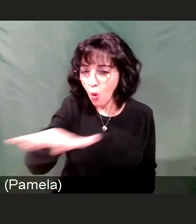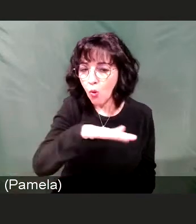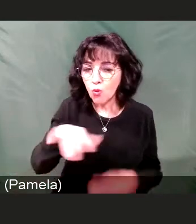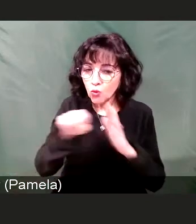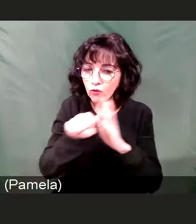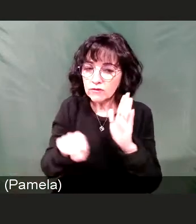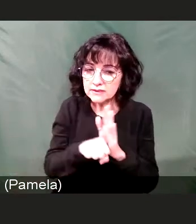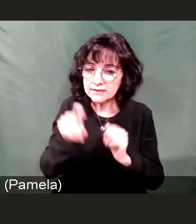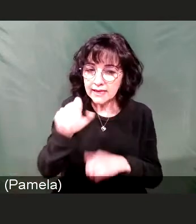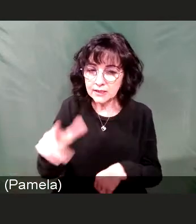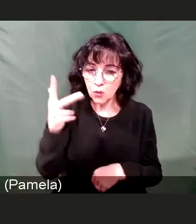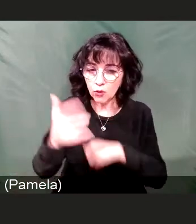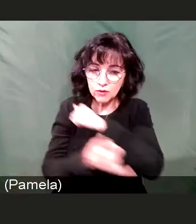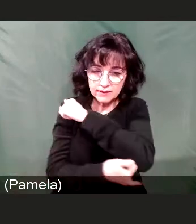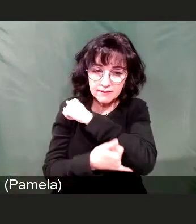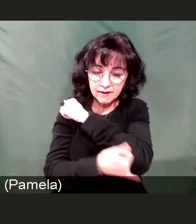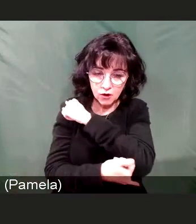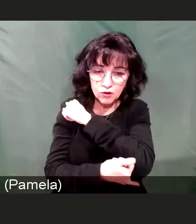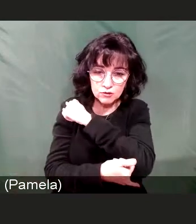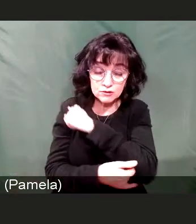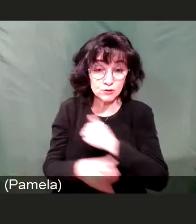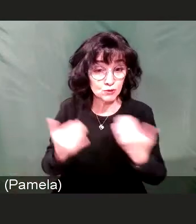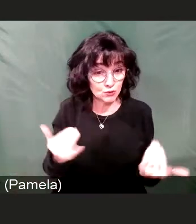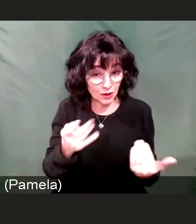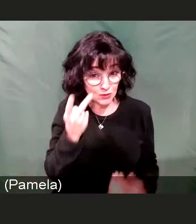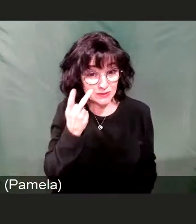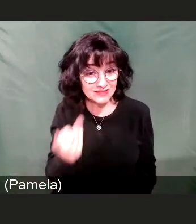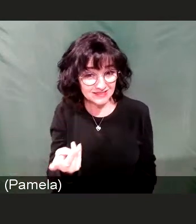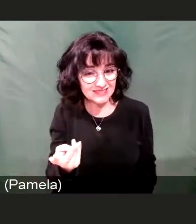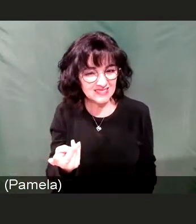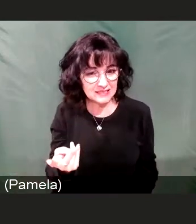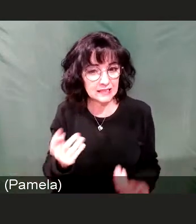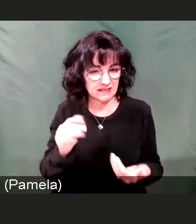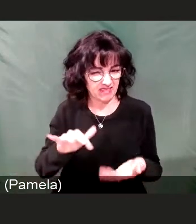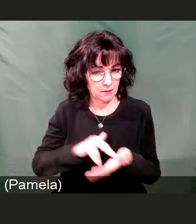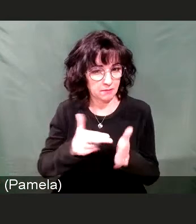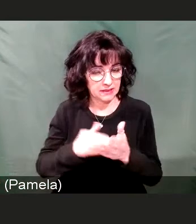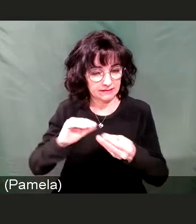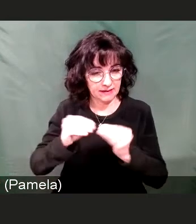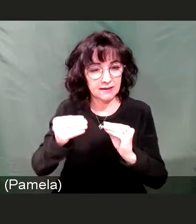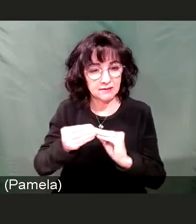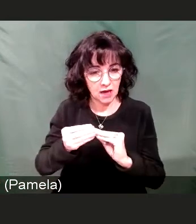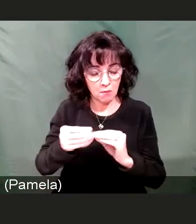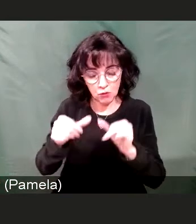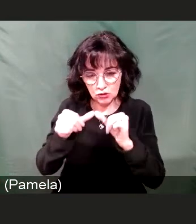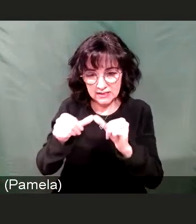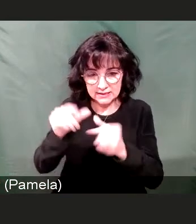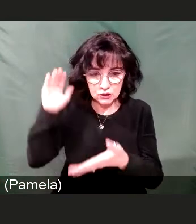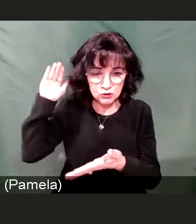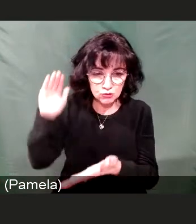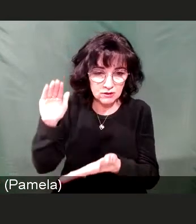So you see that the numbers have continued to decrease but I think that it's also important to realize